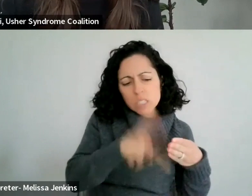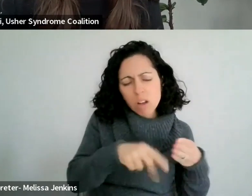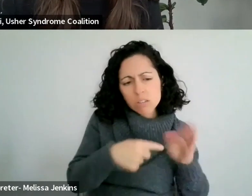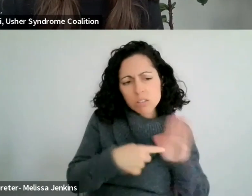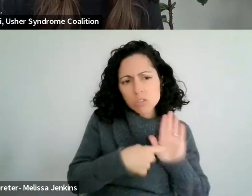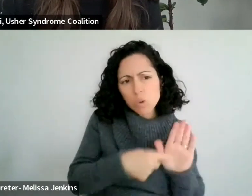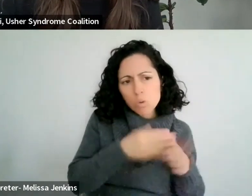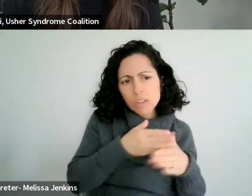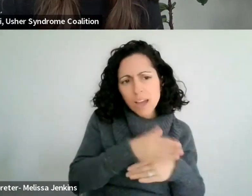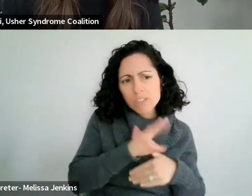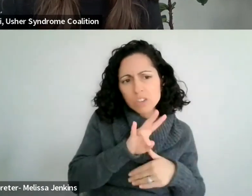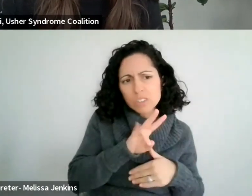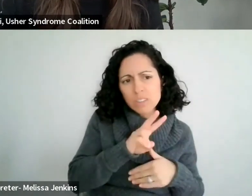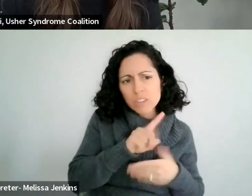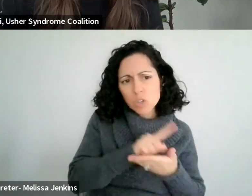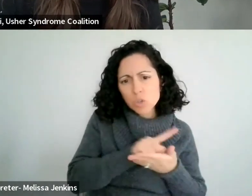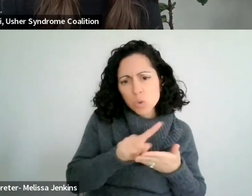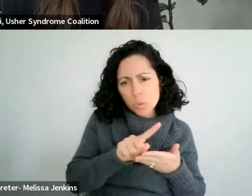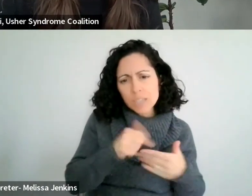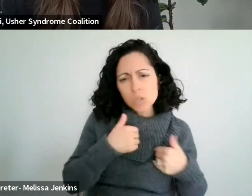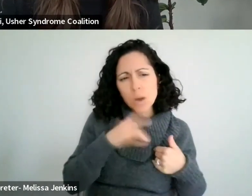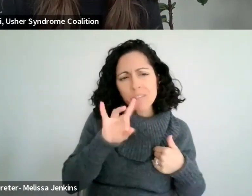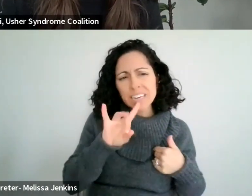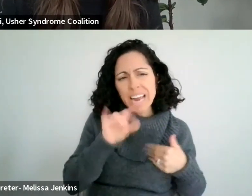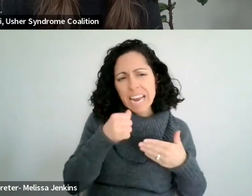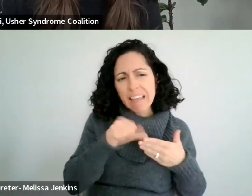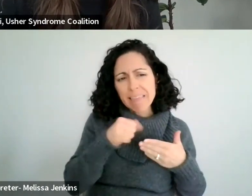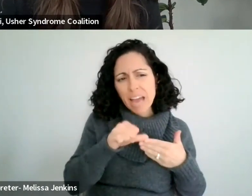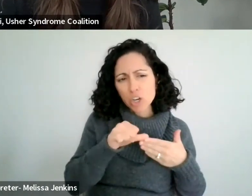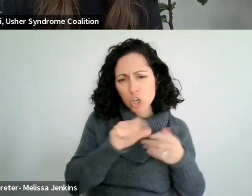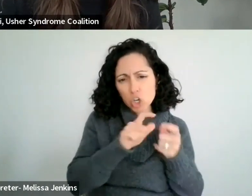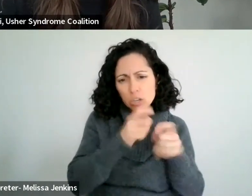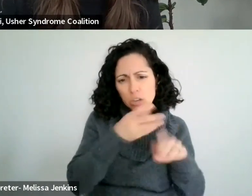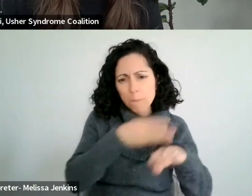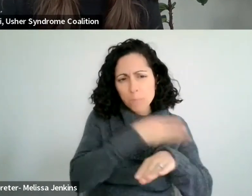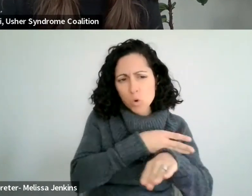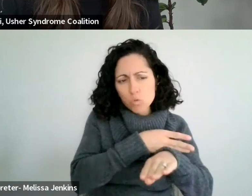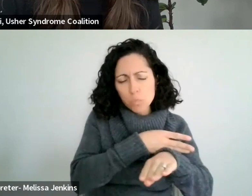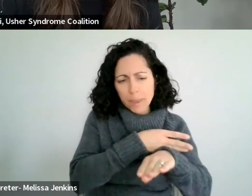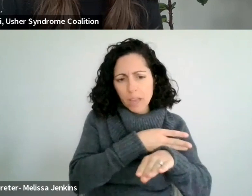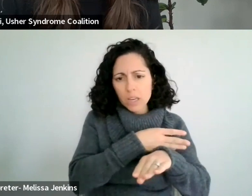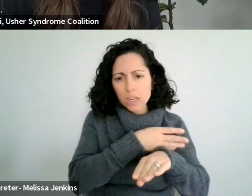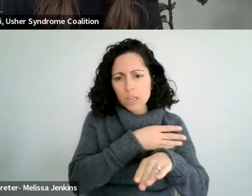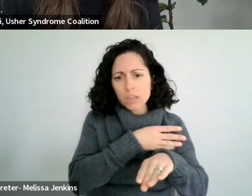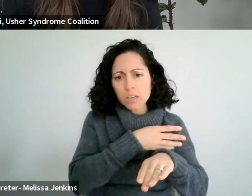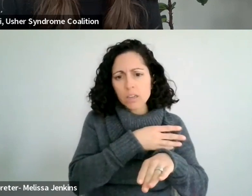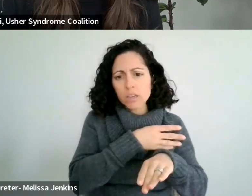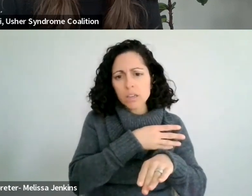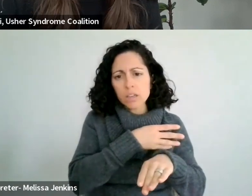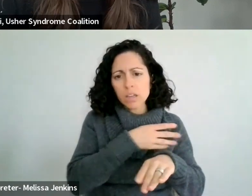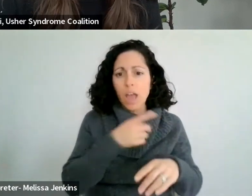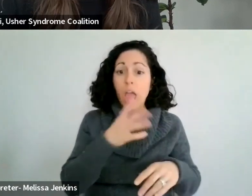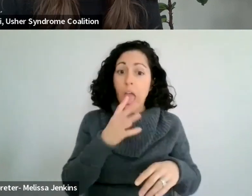This is almost entirely due to the degeneration of the untreated eye. In fact, there's approximately eight letter deterioration in the untreated eye.